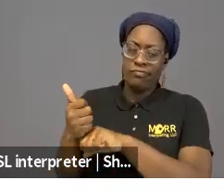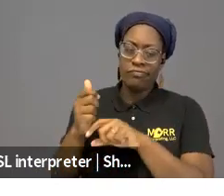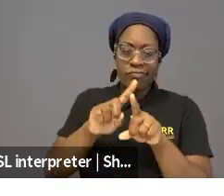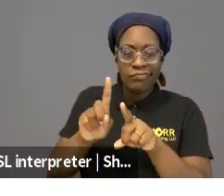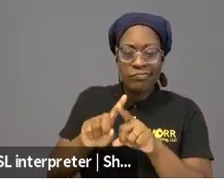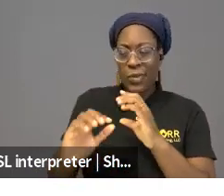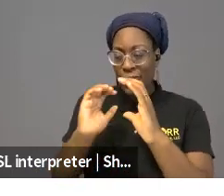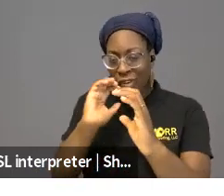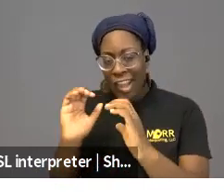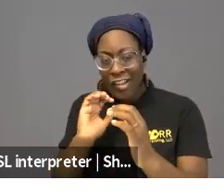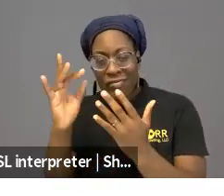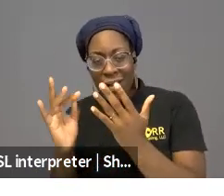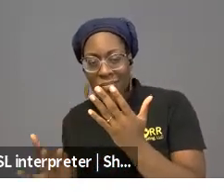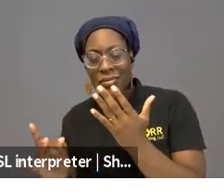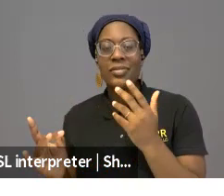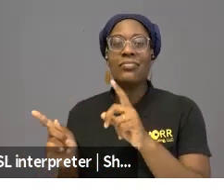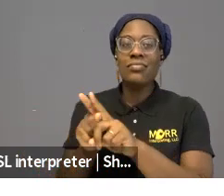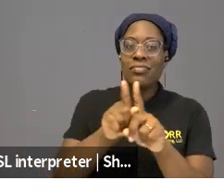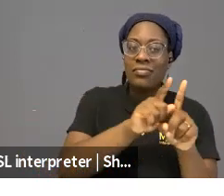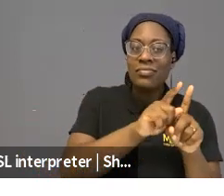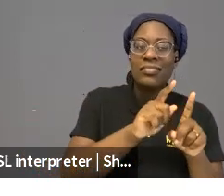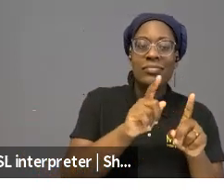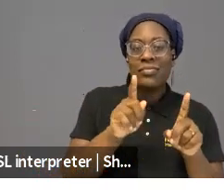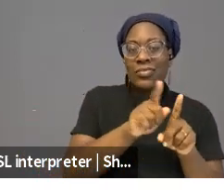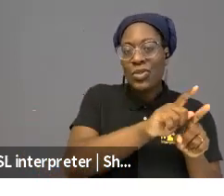interdependence and embracing interdependence. [Elle]